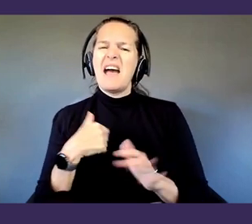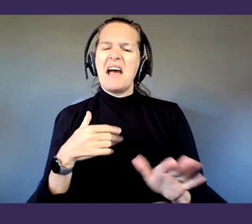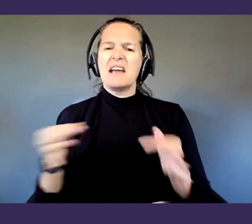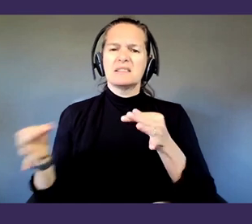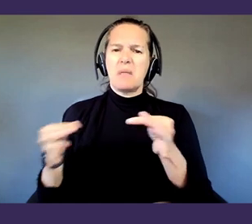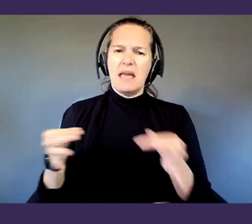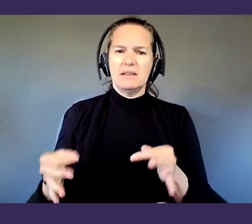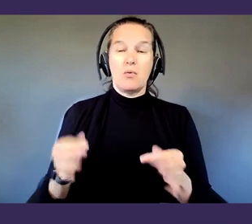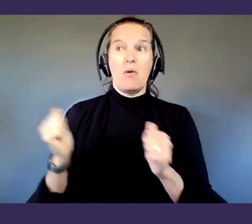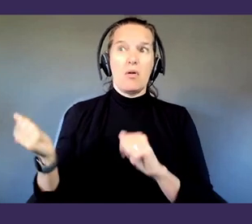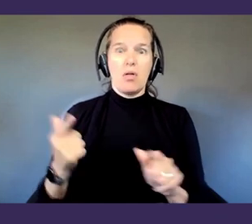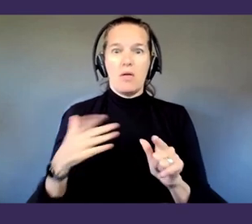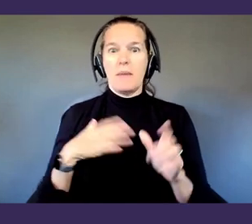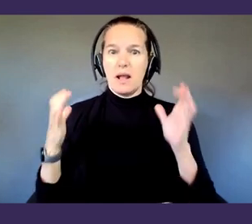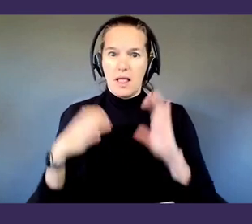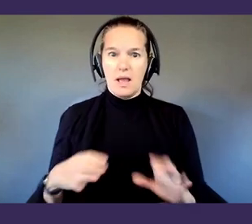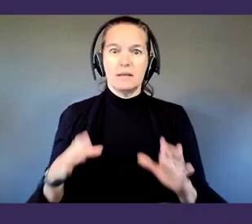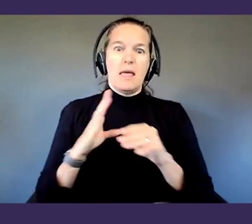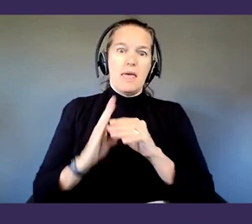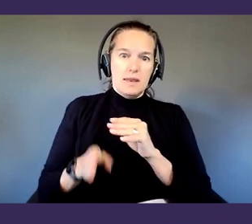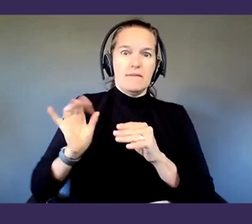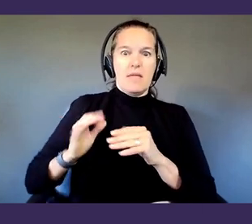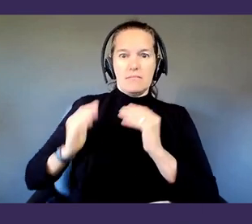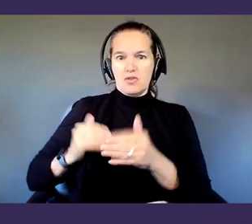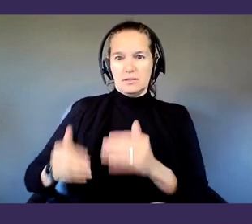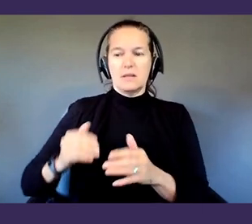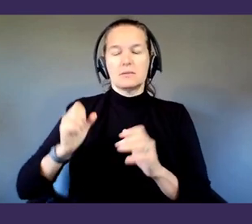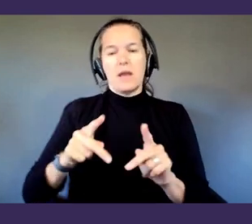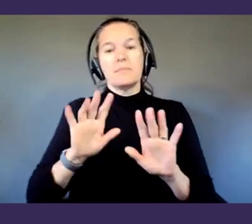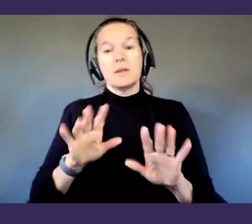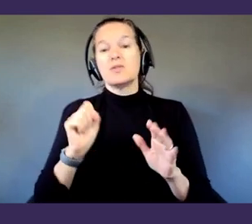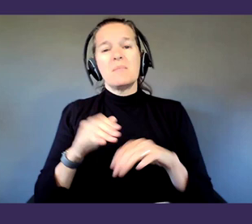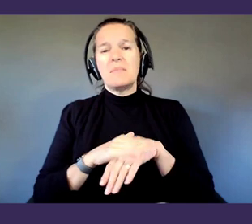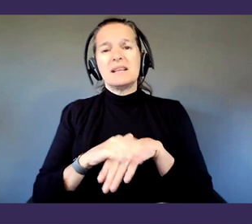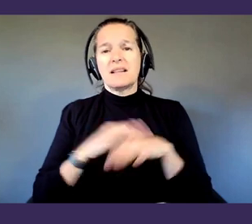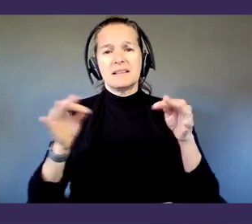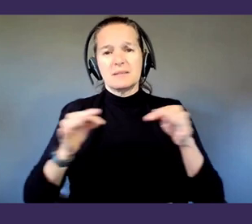of my clients at the end of the process. So basically what you have to do is go to a bank,